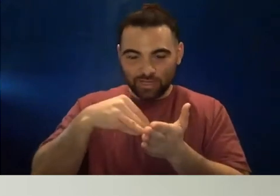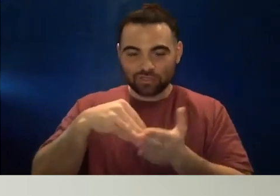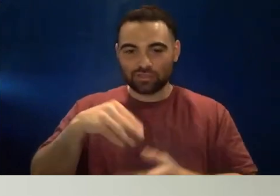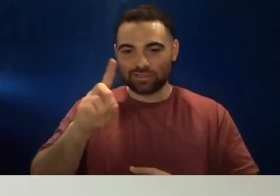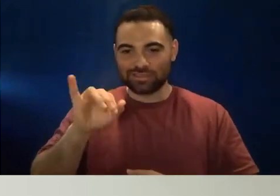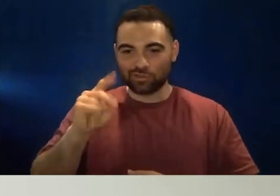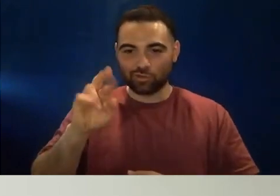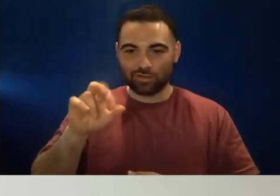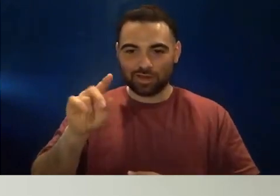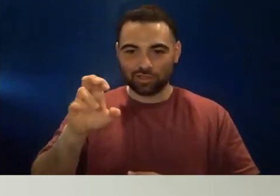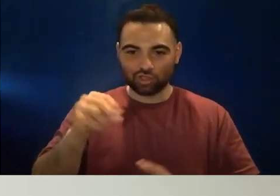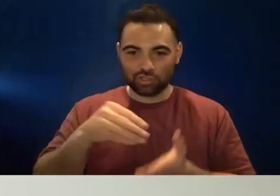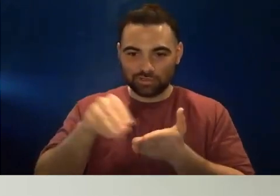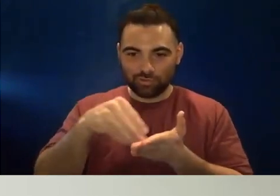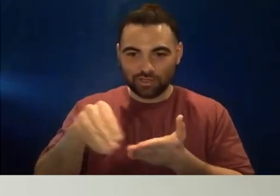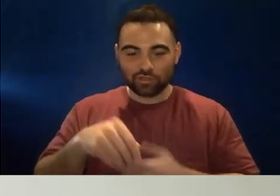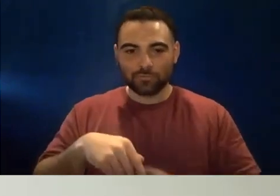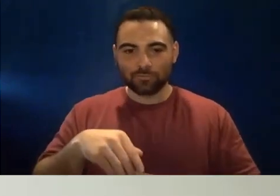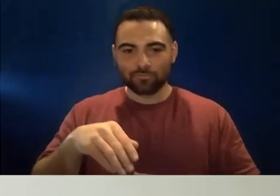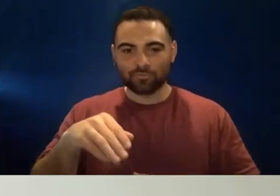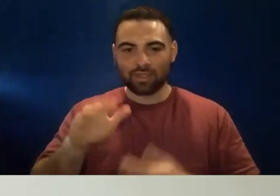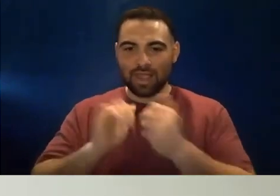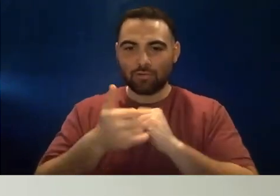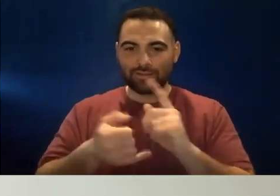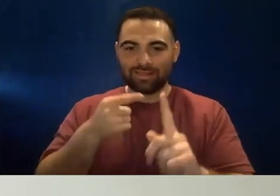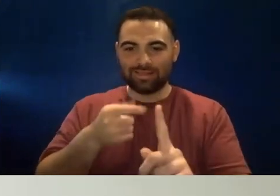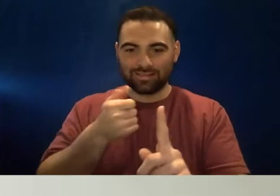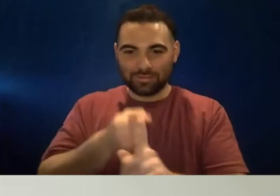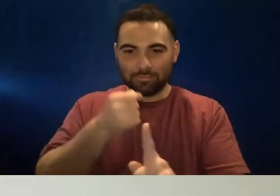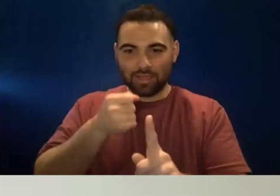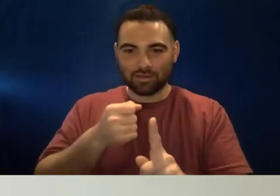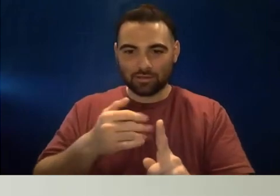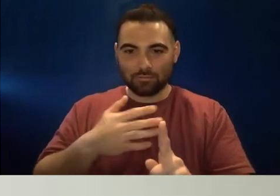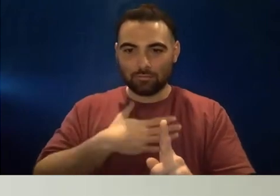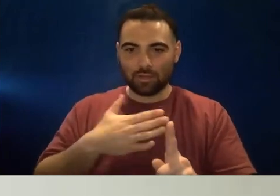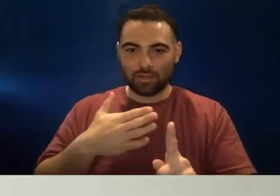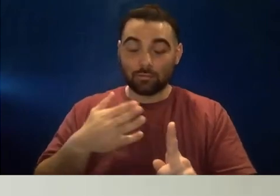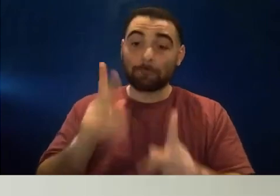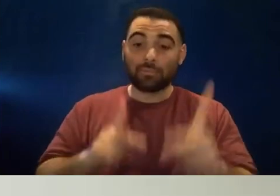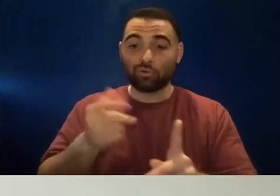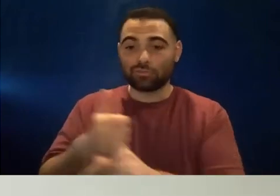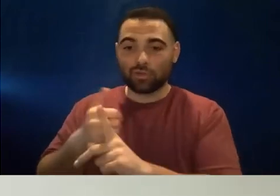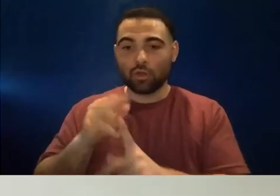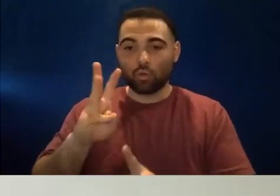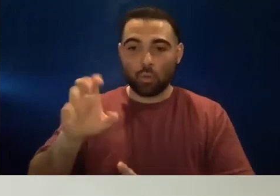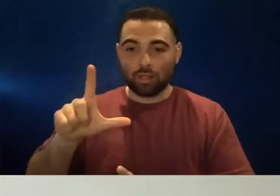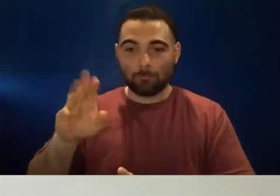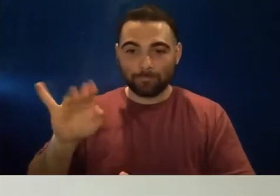And I was using a motivational framework called self-determination theory to try to study